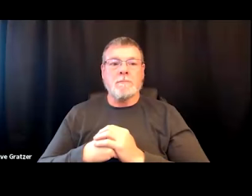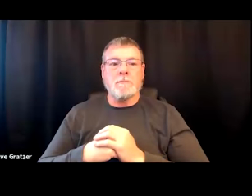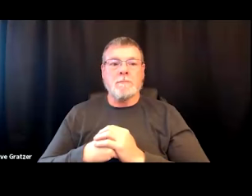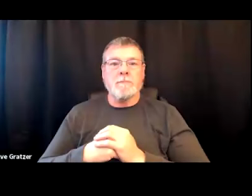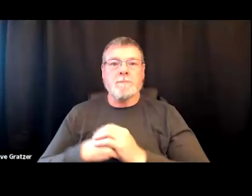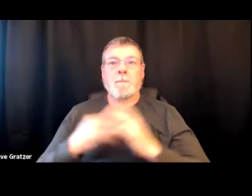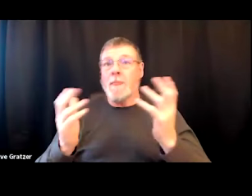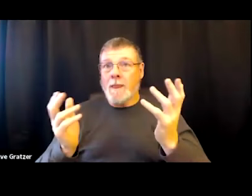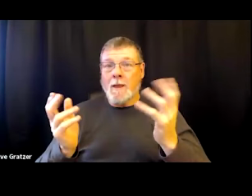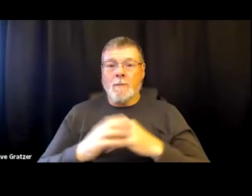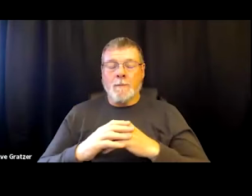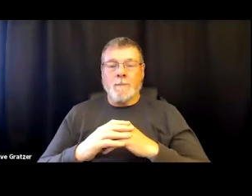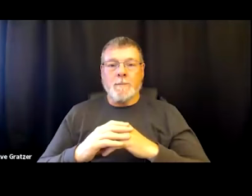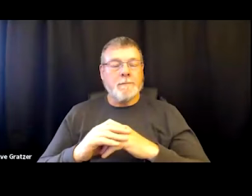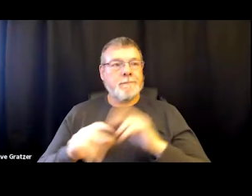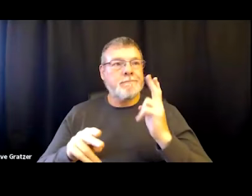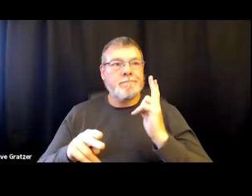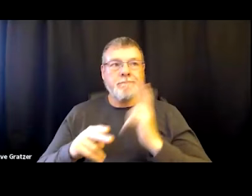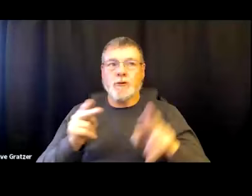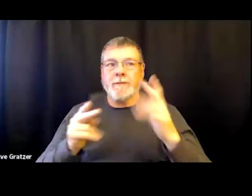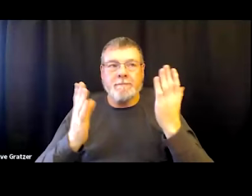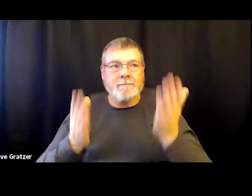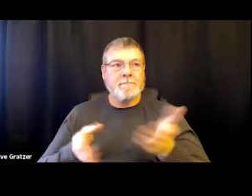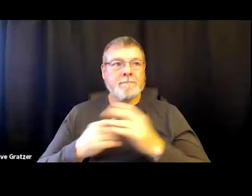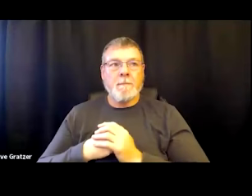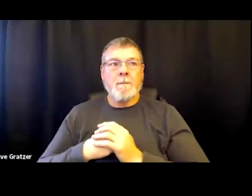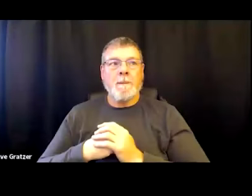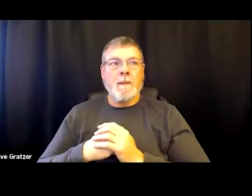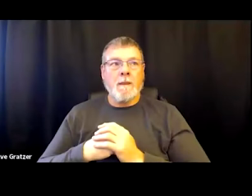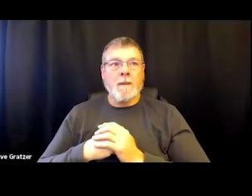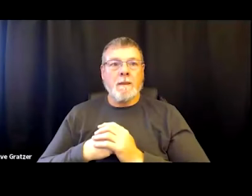So very briefly, I think all of you are probably familiar